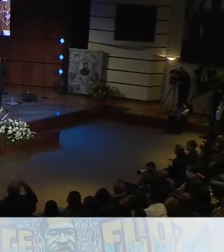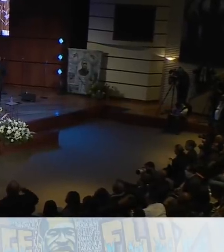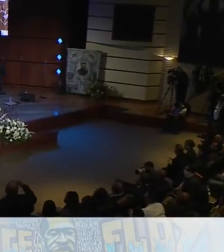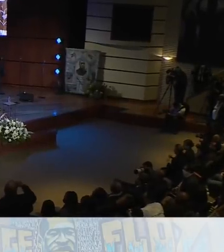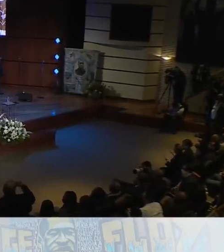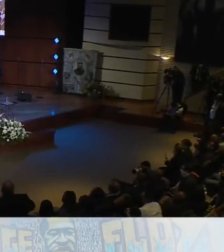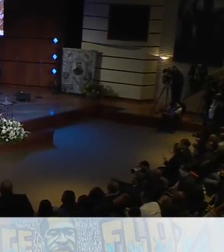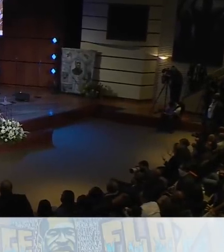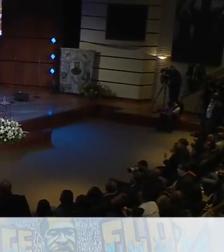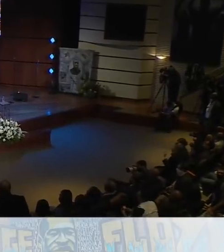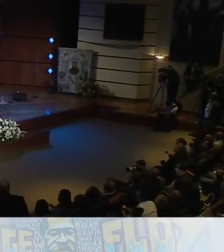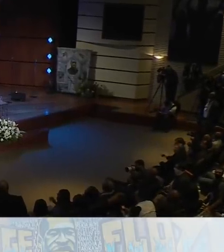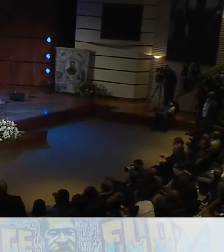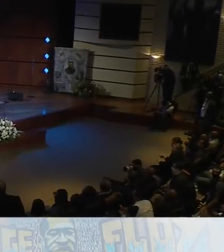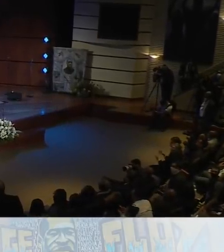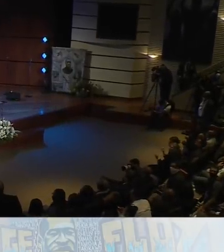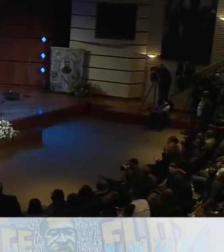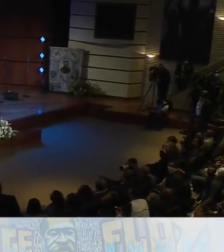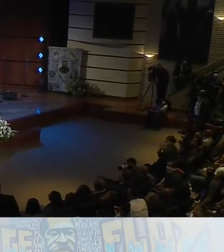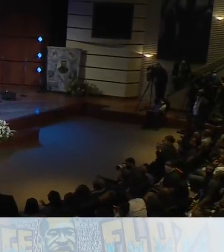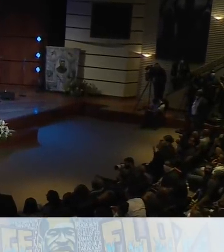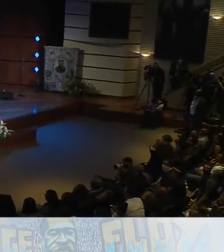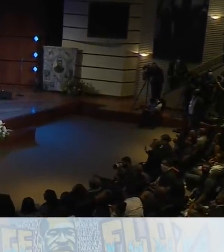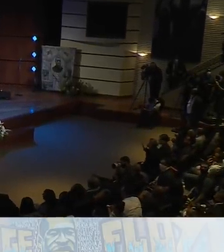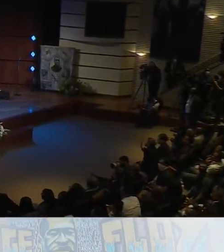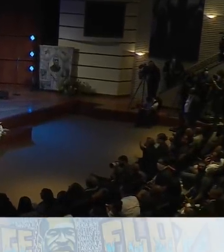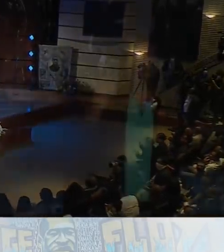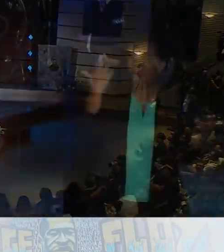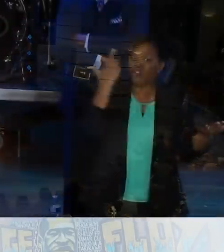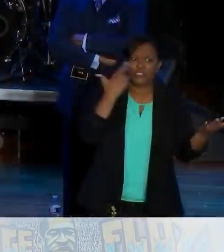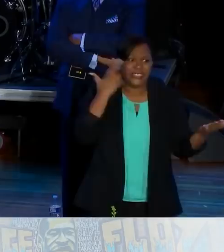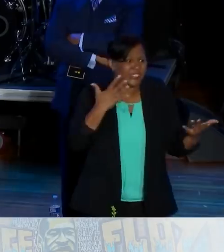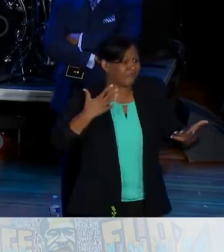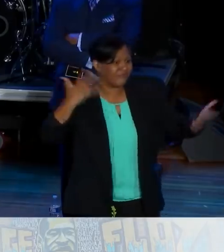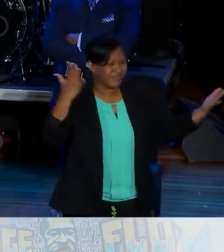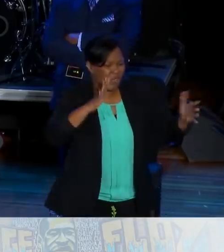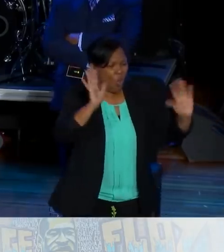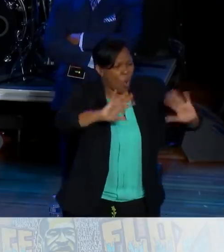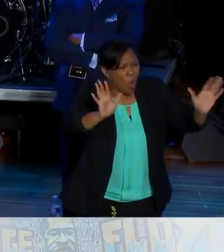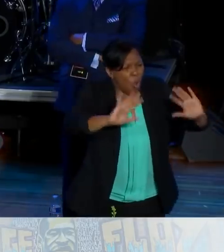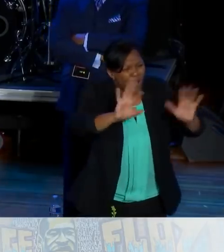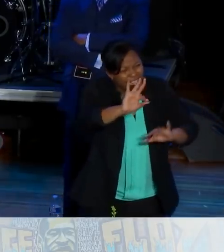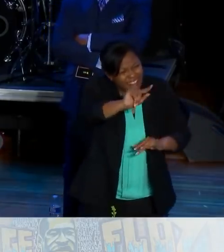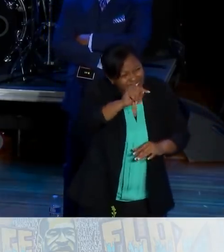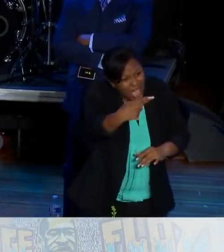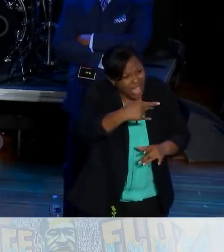WE DIDN'T COME THIS FAR BY LUCK, WE DIDN'T COME THIS FAR